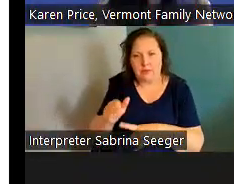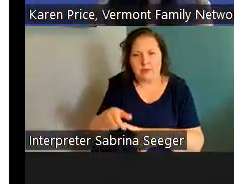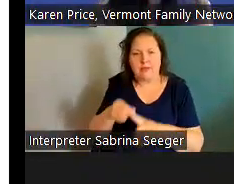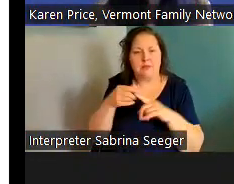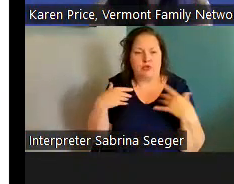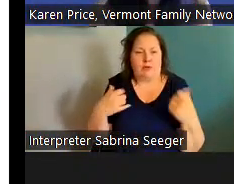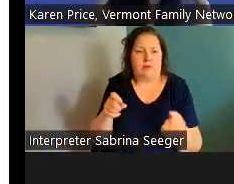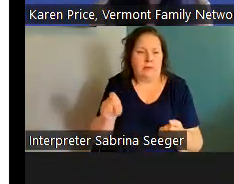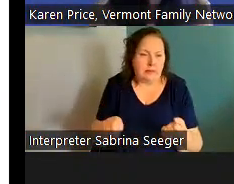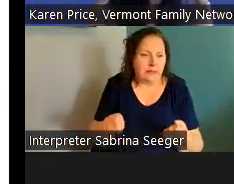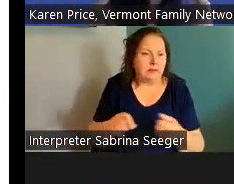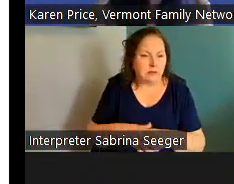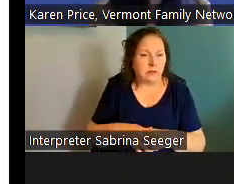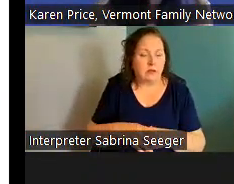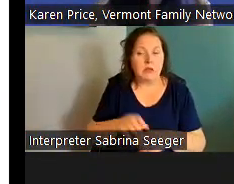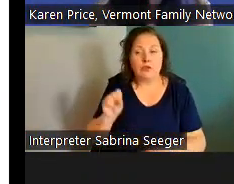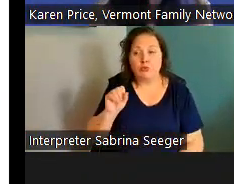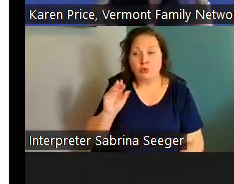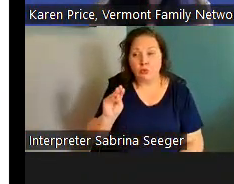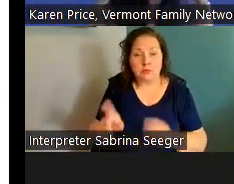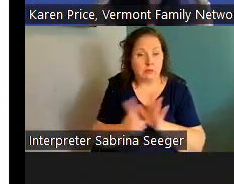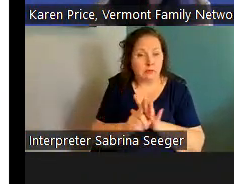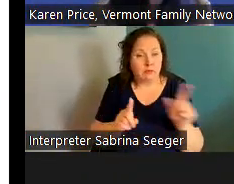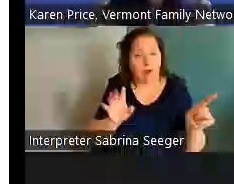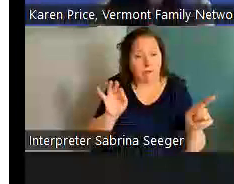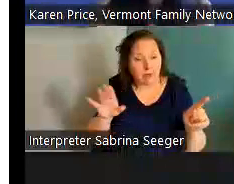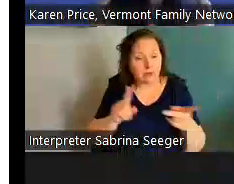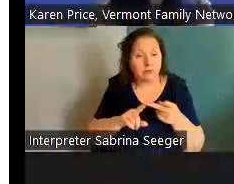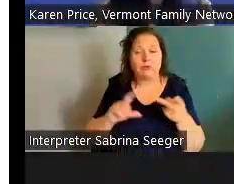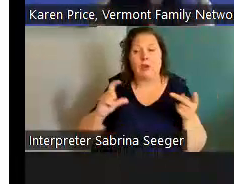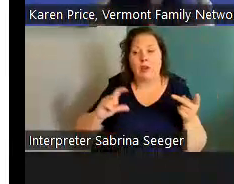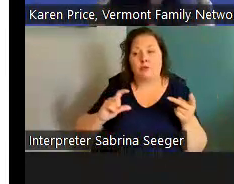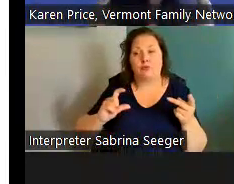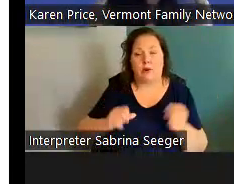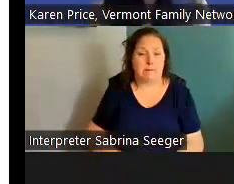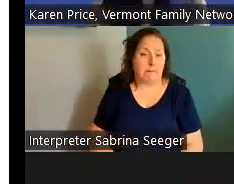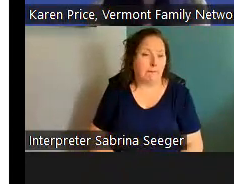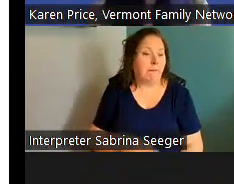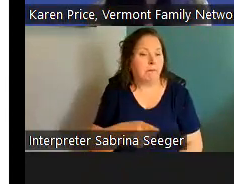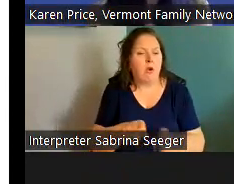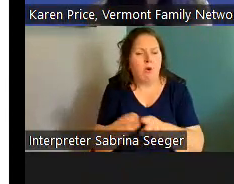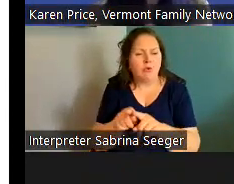We have our social media presence on Facebook and Instagram. We do have a Transition Toolkit